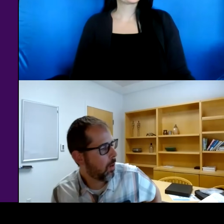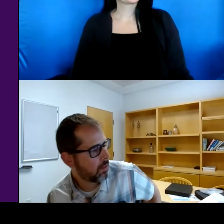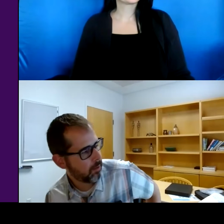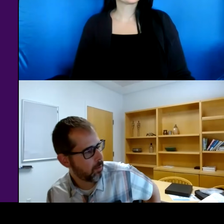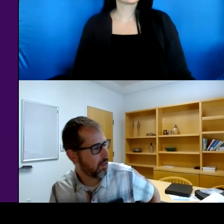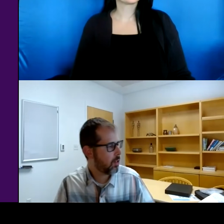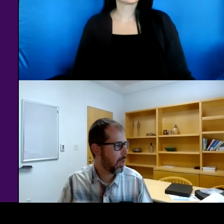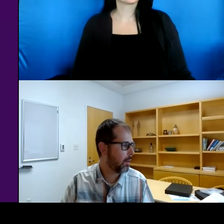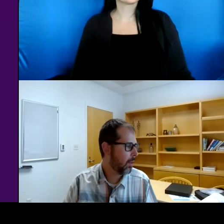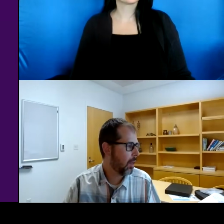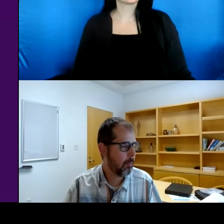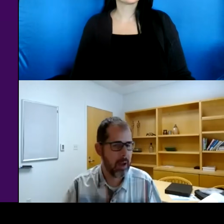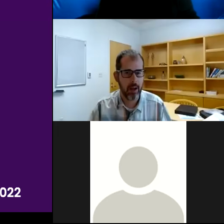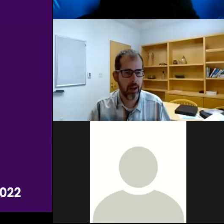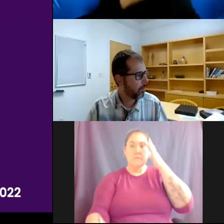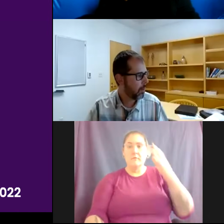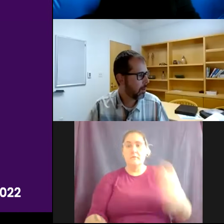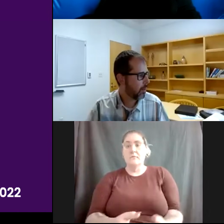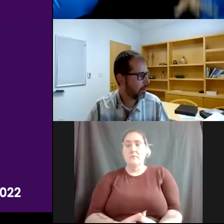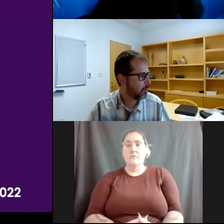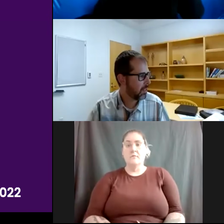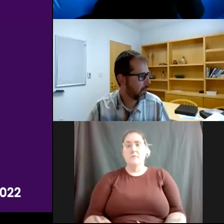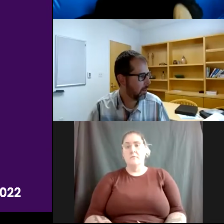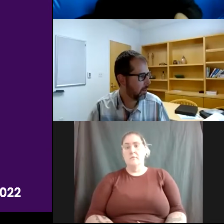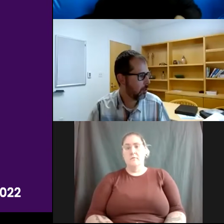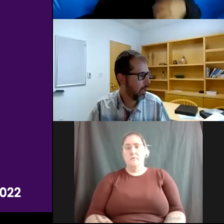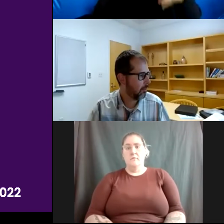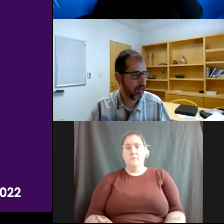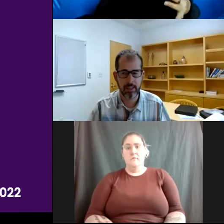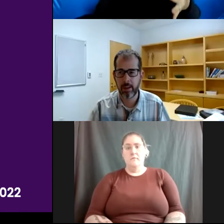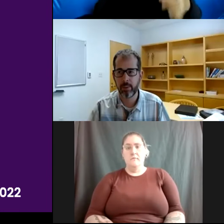was a question and chat about hover. The question is, basically, do you have any examples